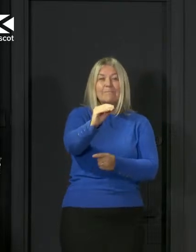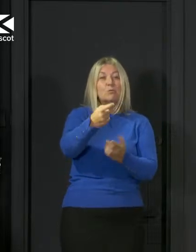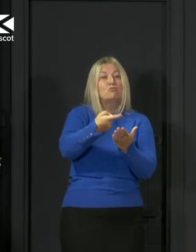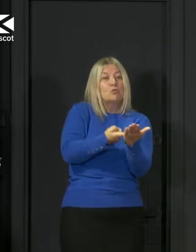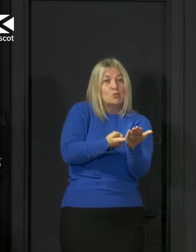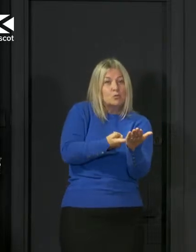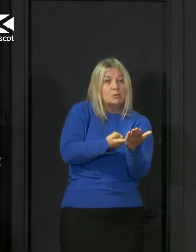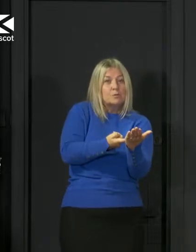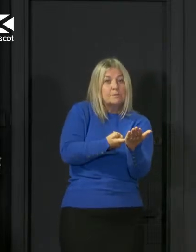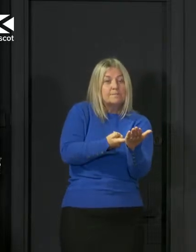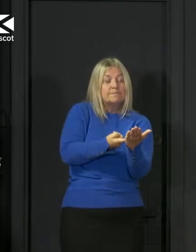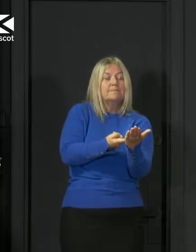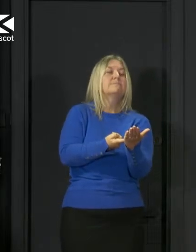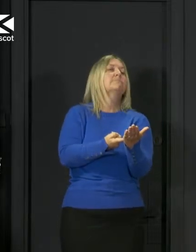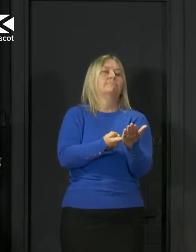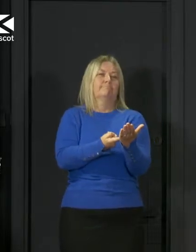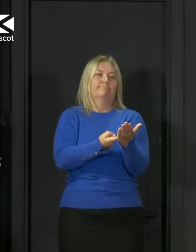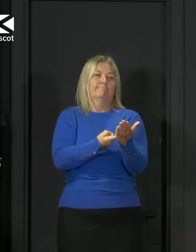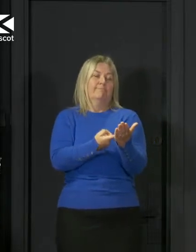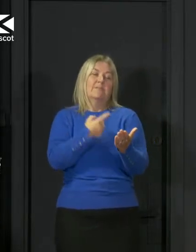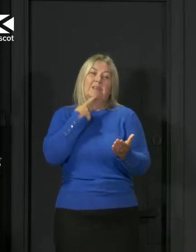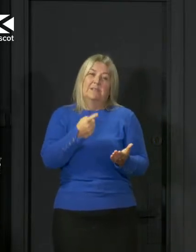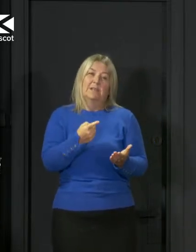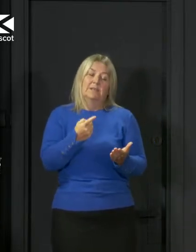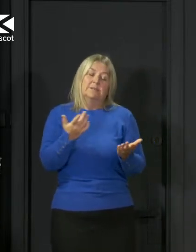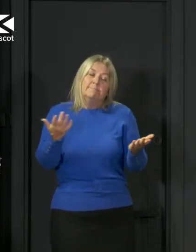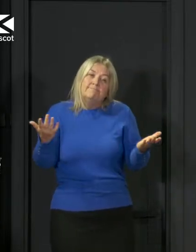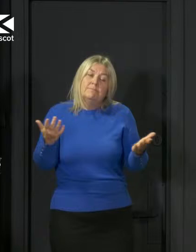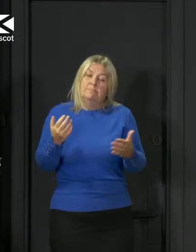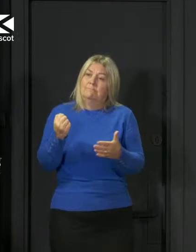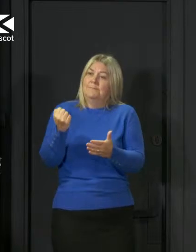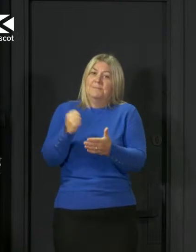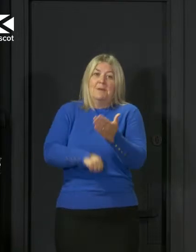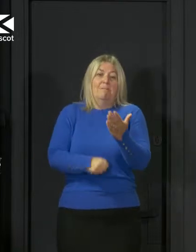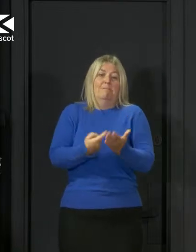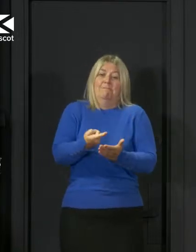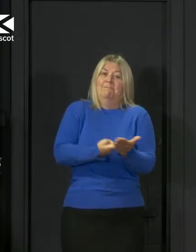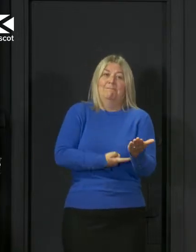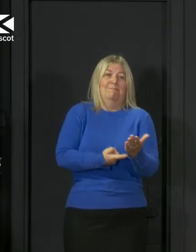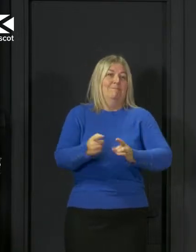As I mentioned a moment ago, and this is the toughest restriction at the moment, I know,